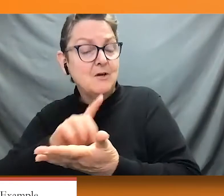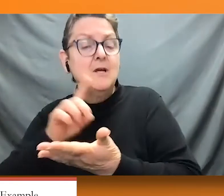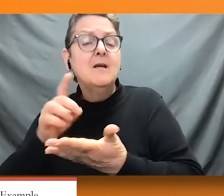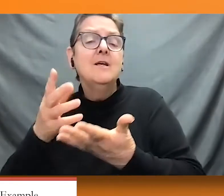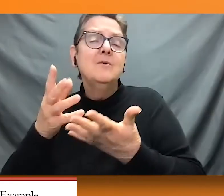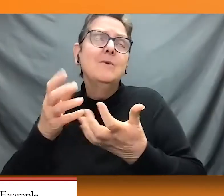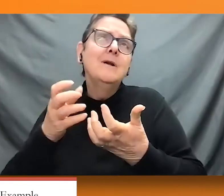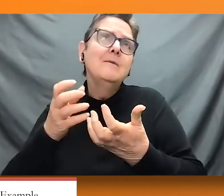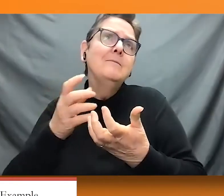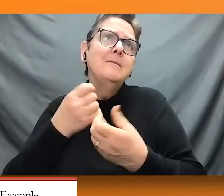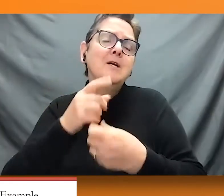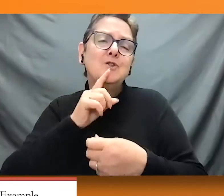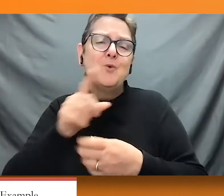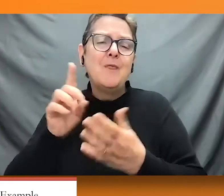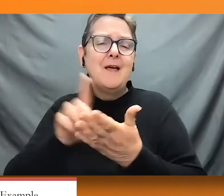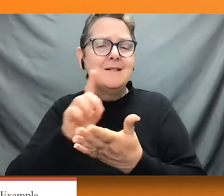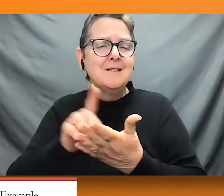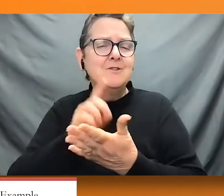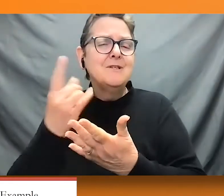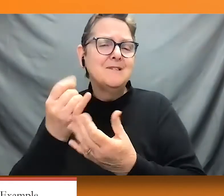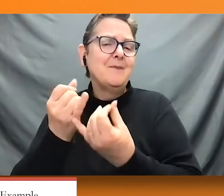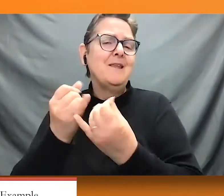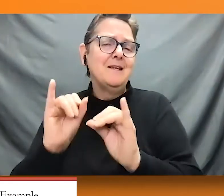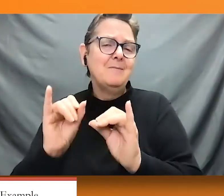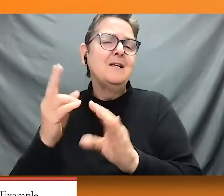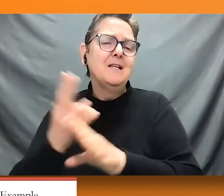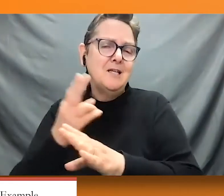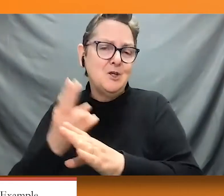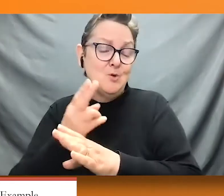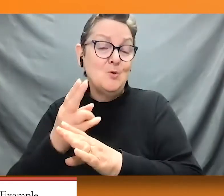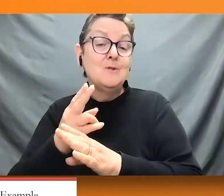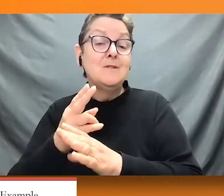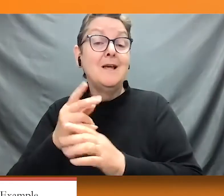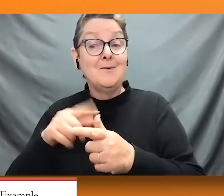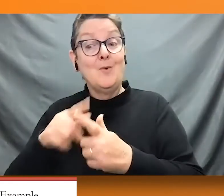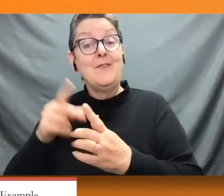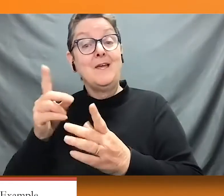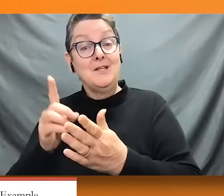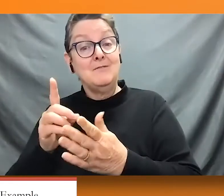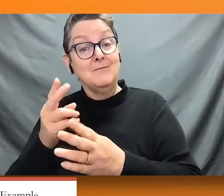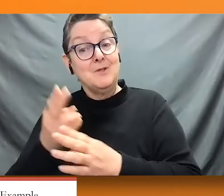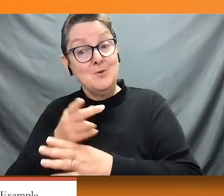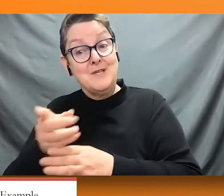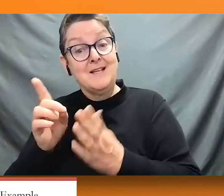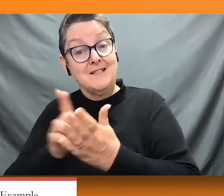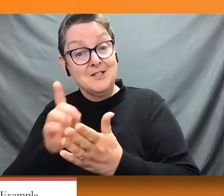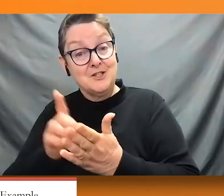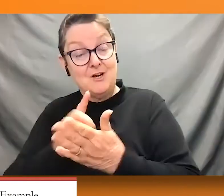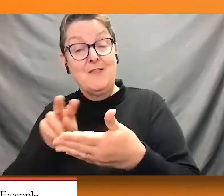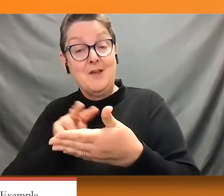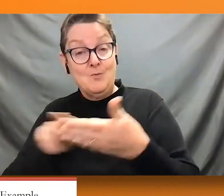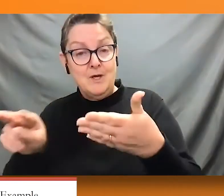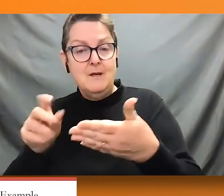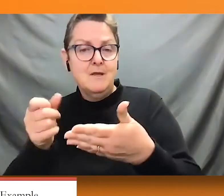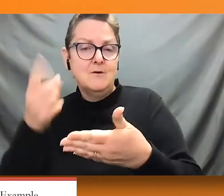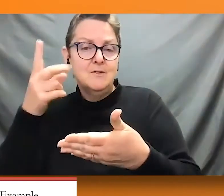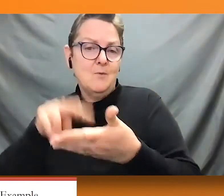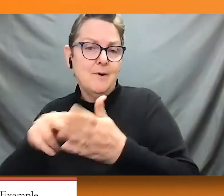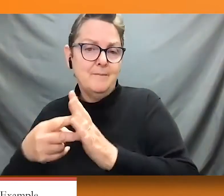use as independently as possible and actually get a definition that works for them. So, this is just an example that I'm hoping